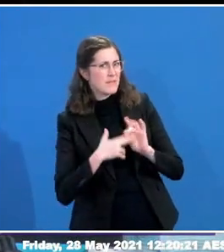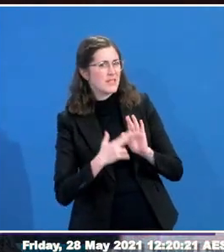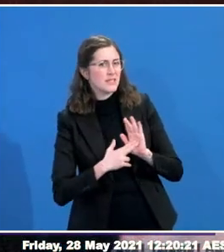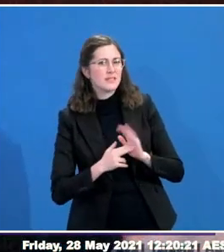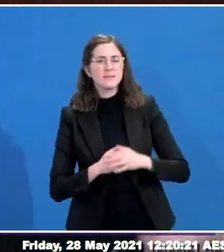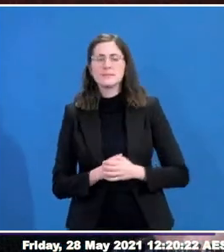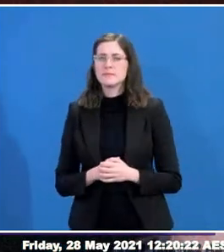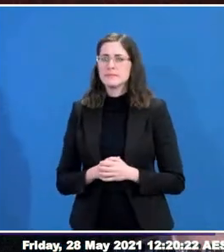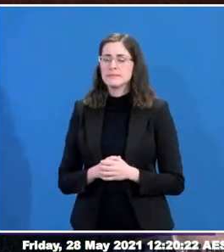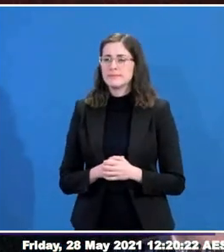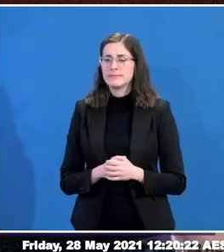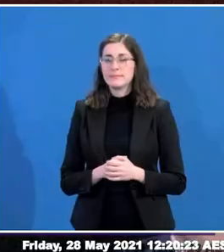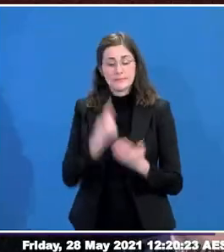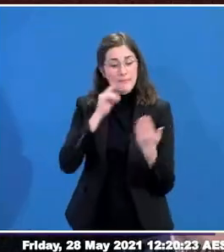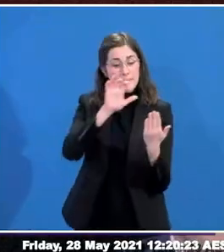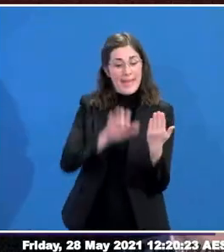Can I take you to page 3, item 6.1.